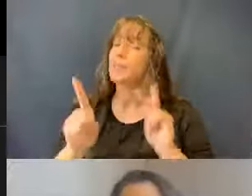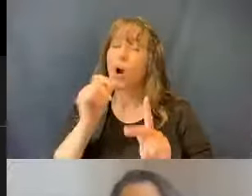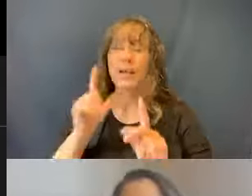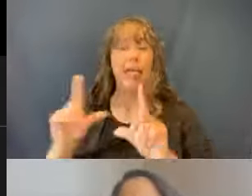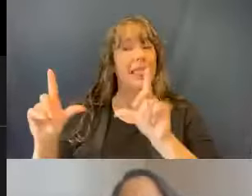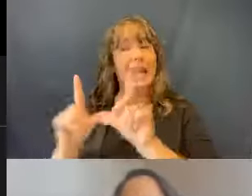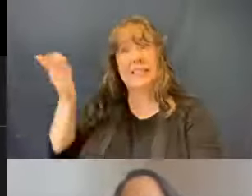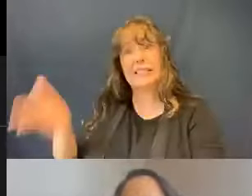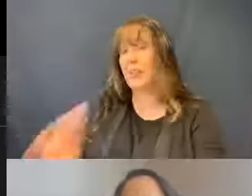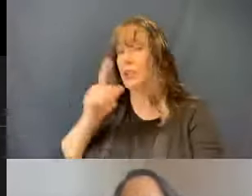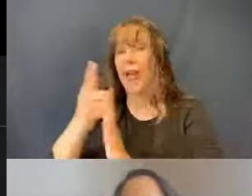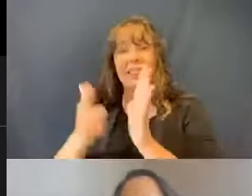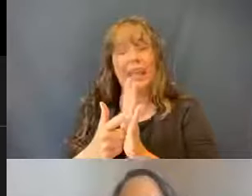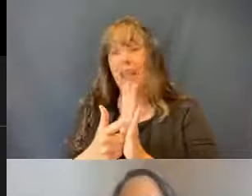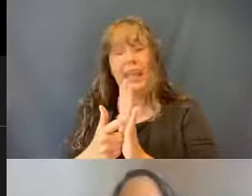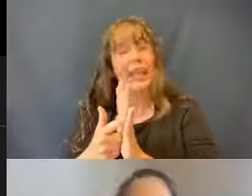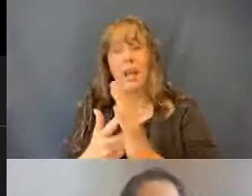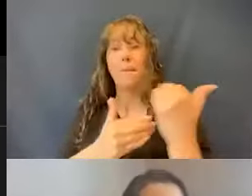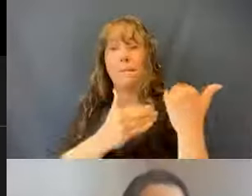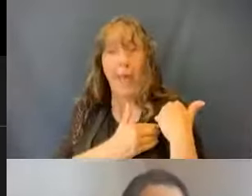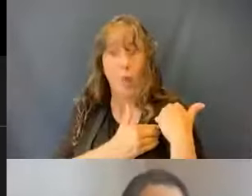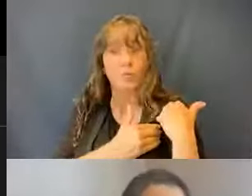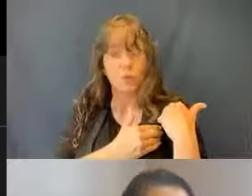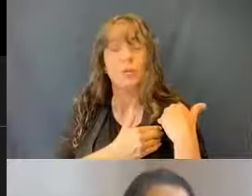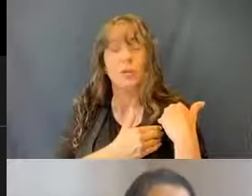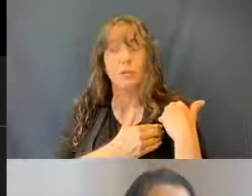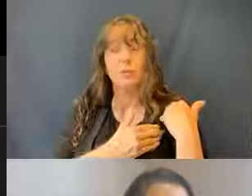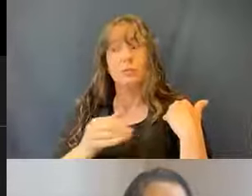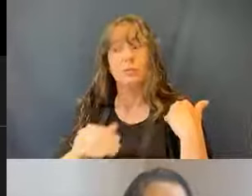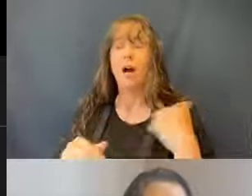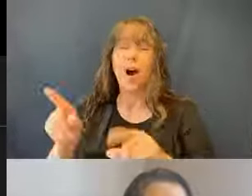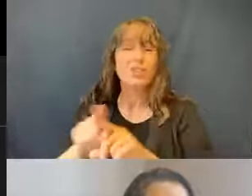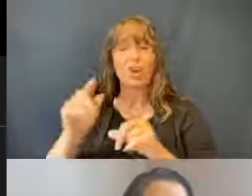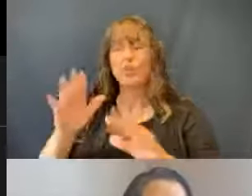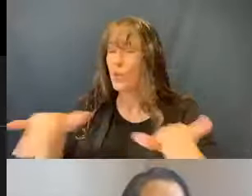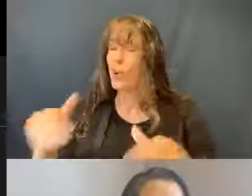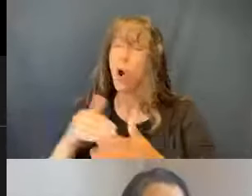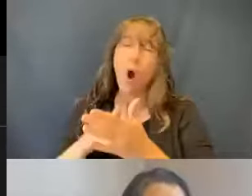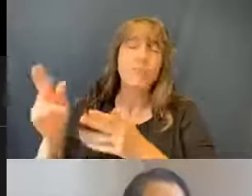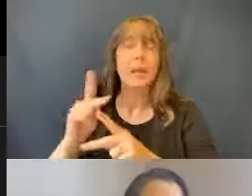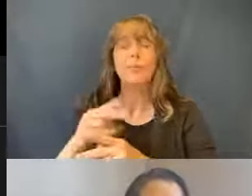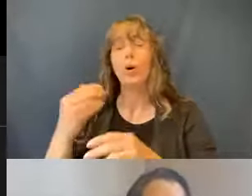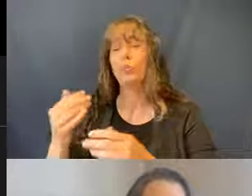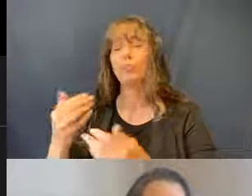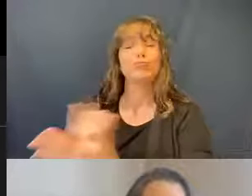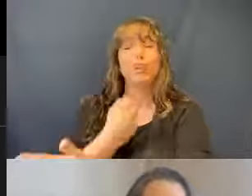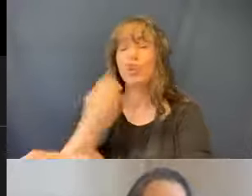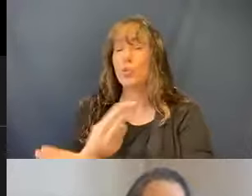bound, especially children often use for deaf and hard of hearing parents as interpreters.